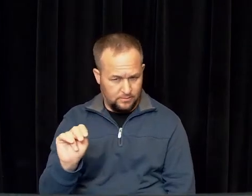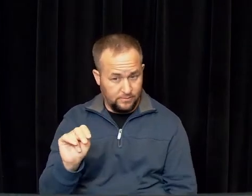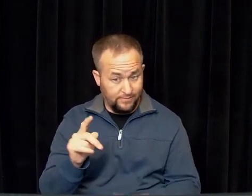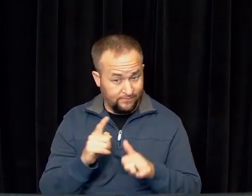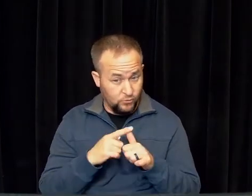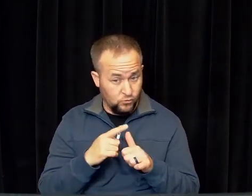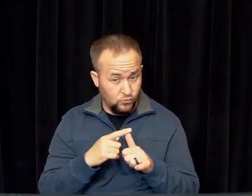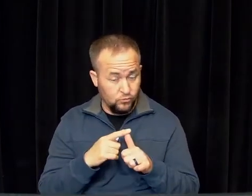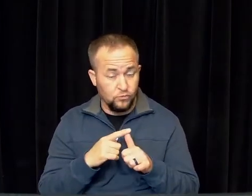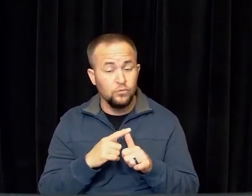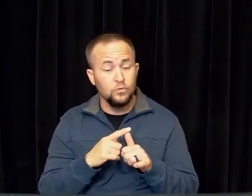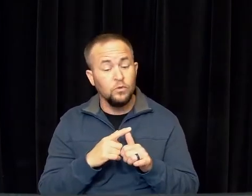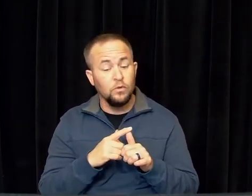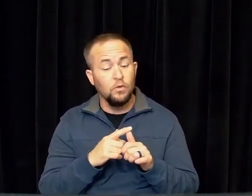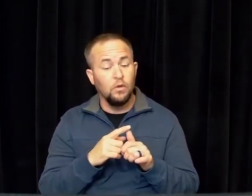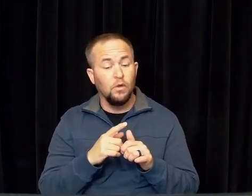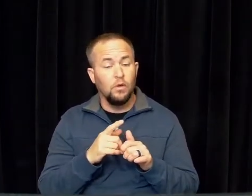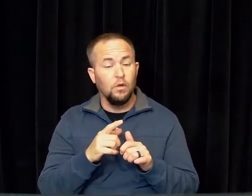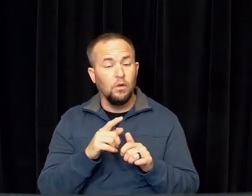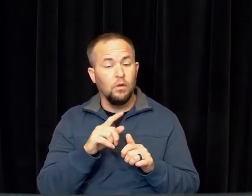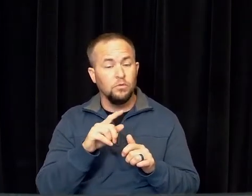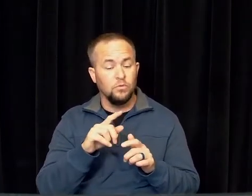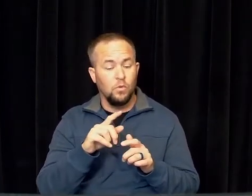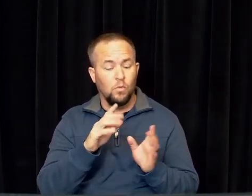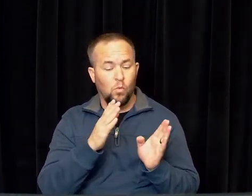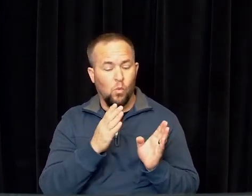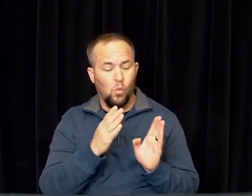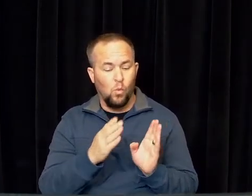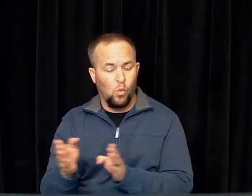put them in order. So, list the numbers in order.